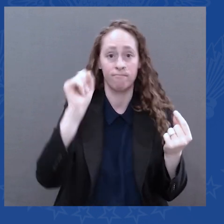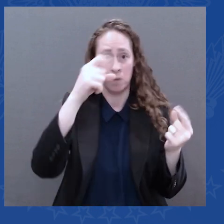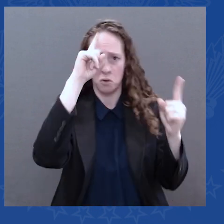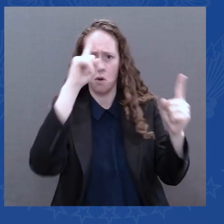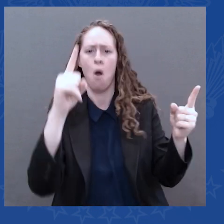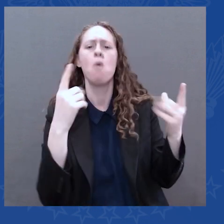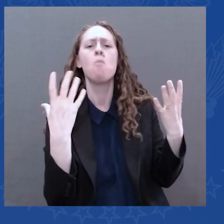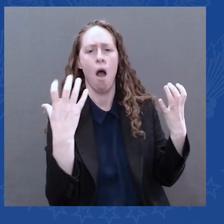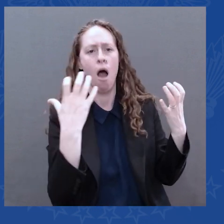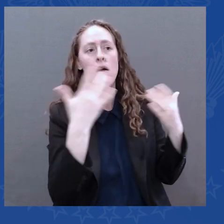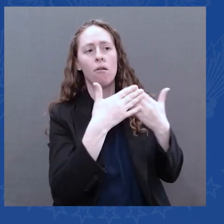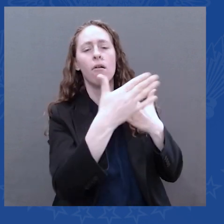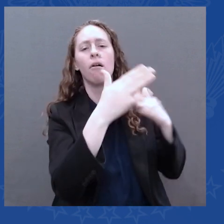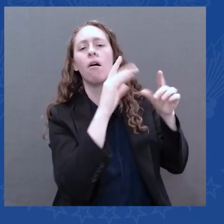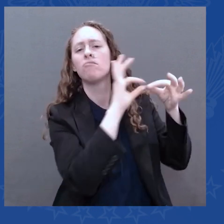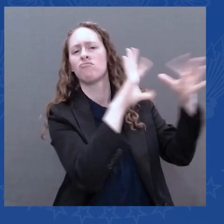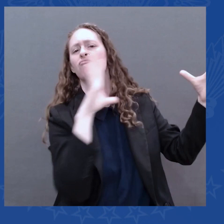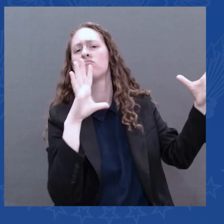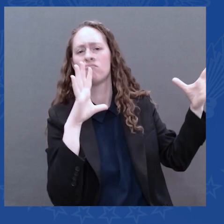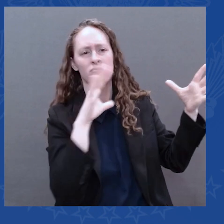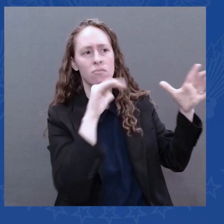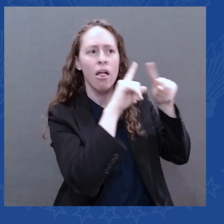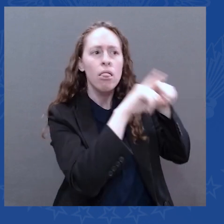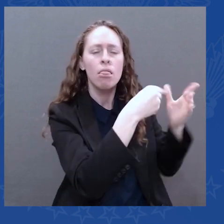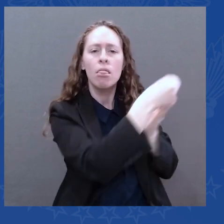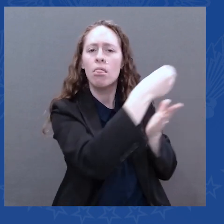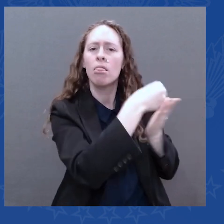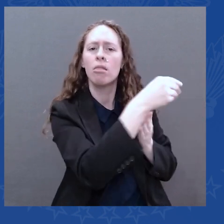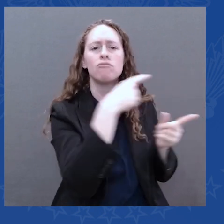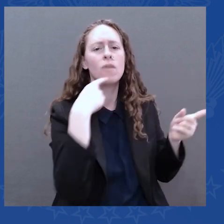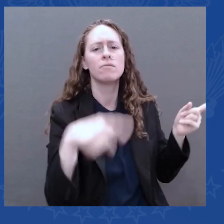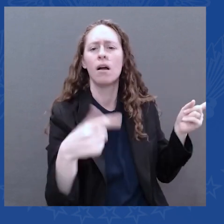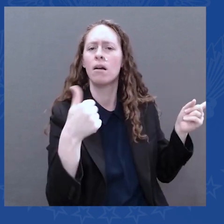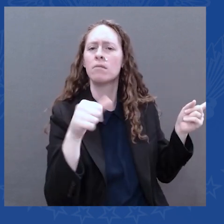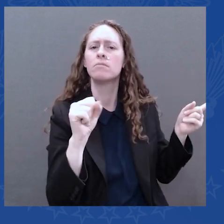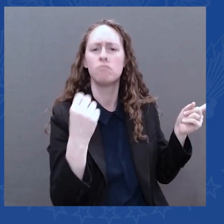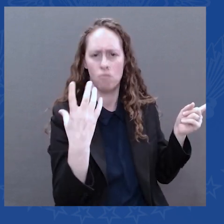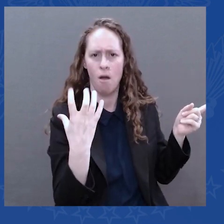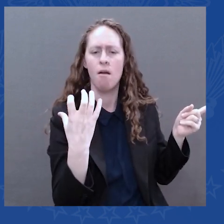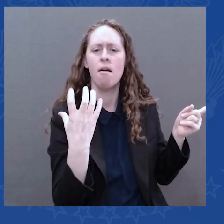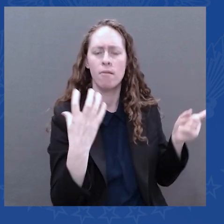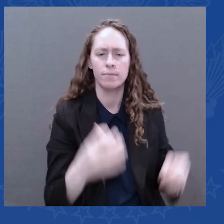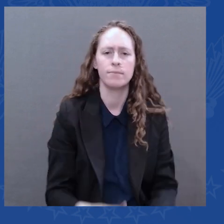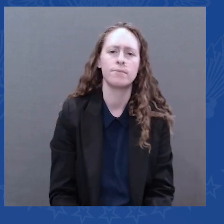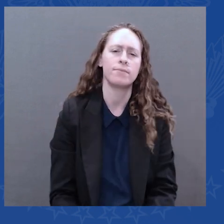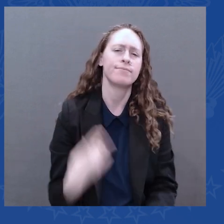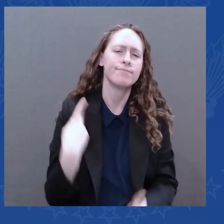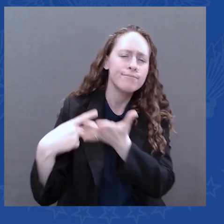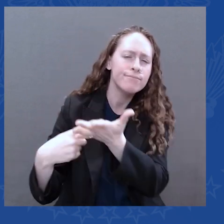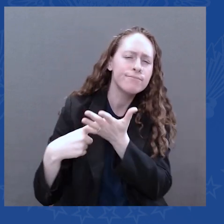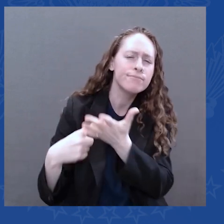Today we've agreed on a joint game plan toward that goal while accelerating our progress